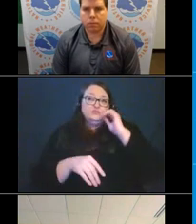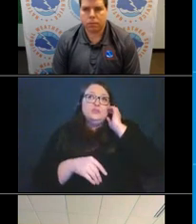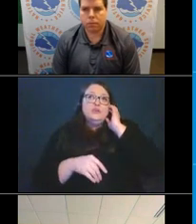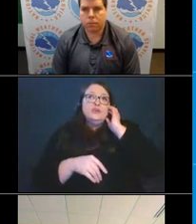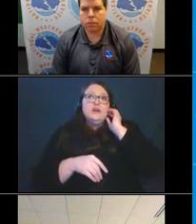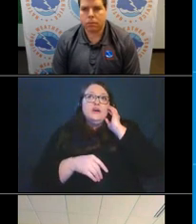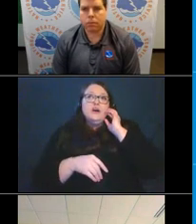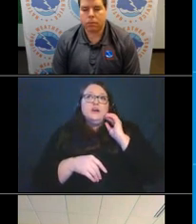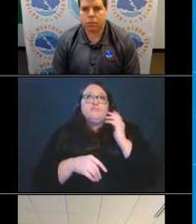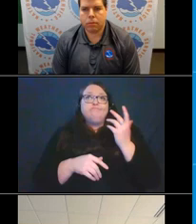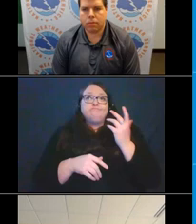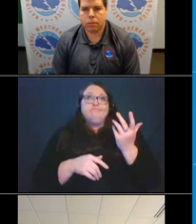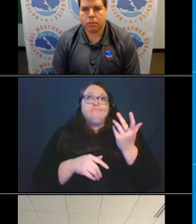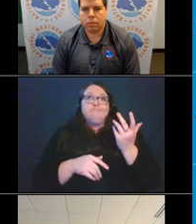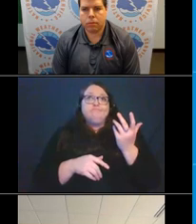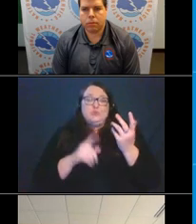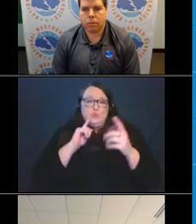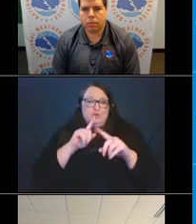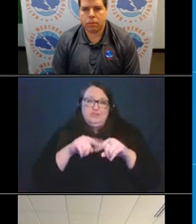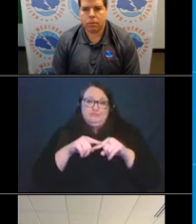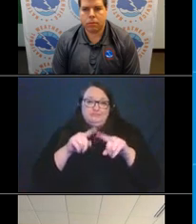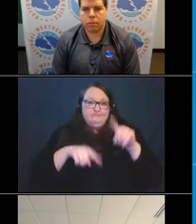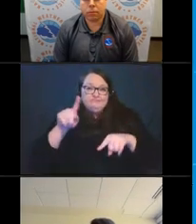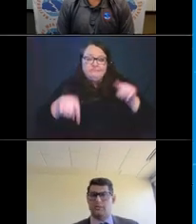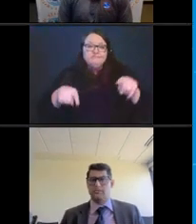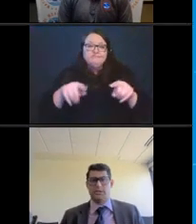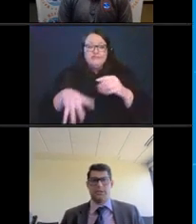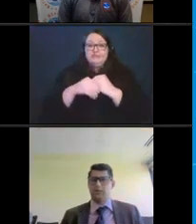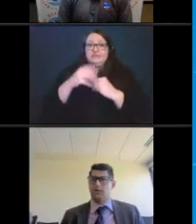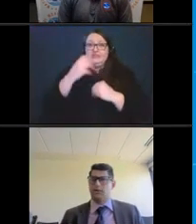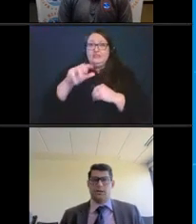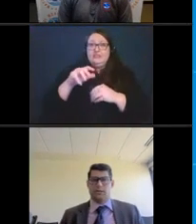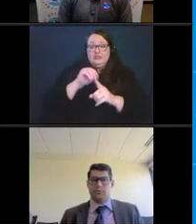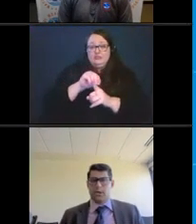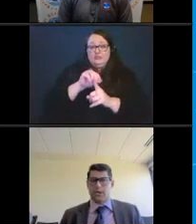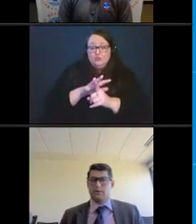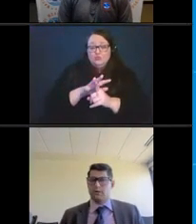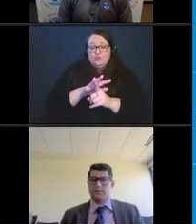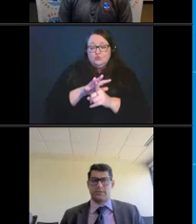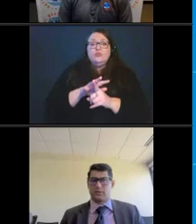you know, a lot of like, in addition to heat exposure, the acclimation, you know, behavioral,